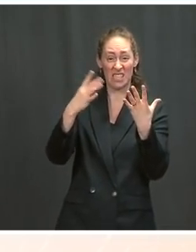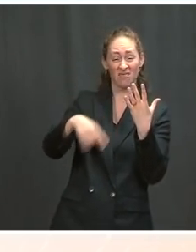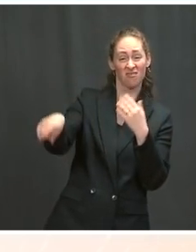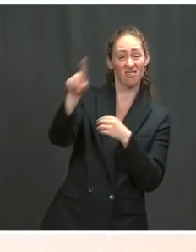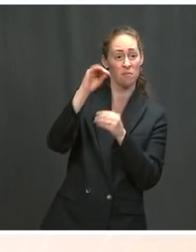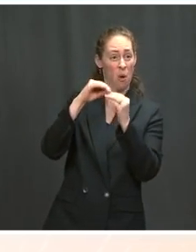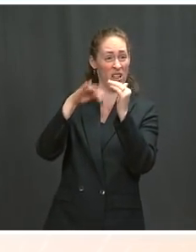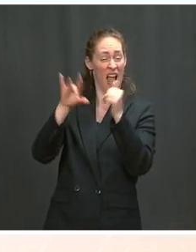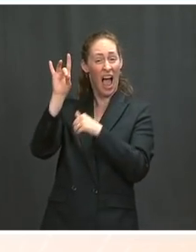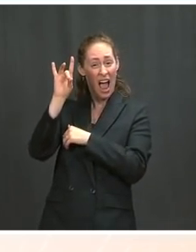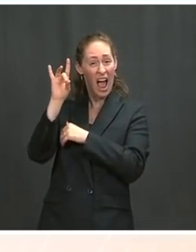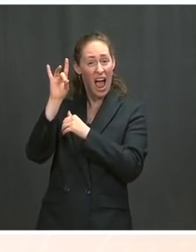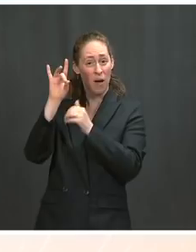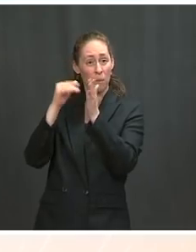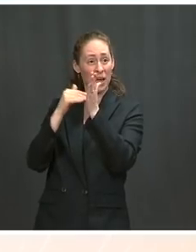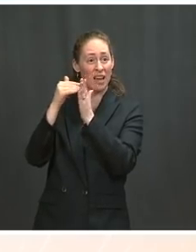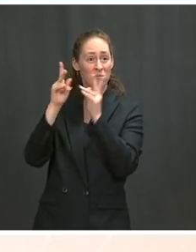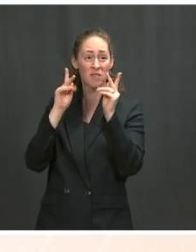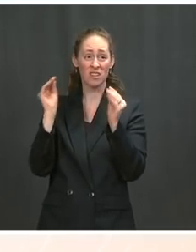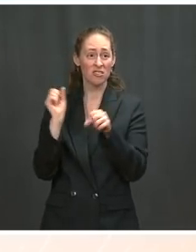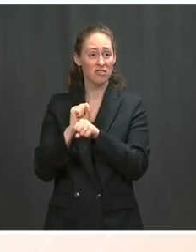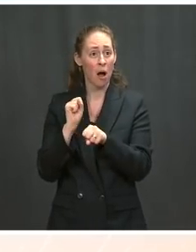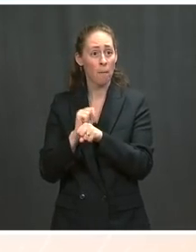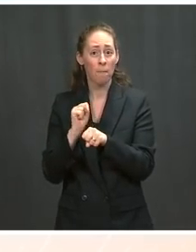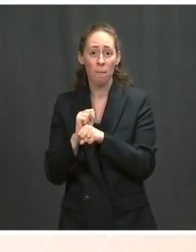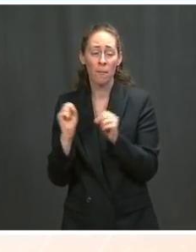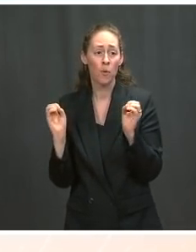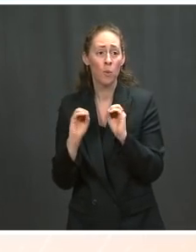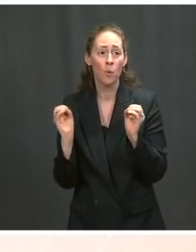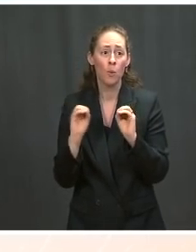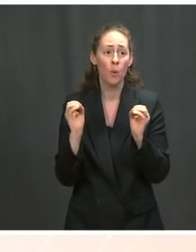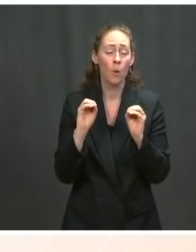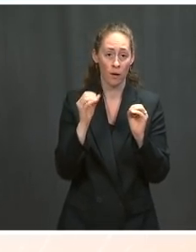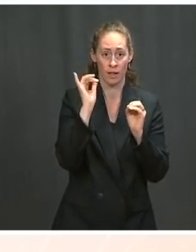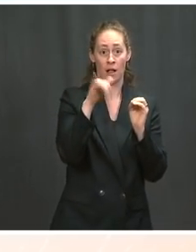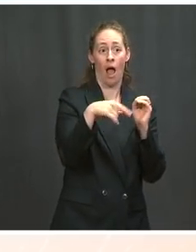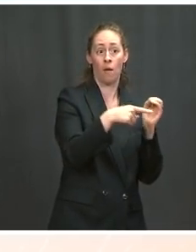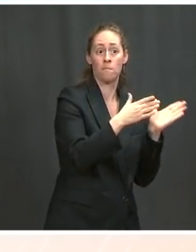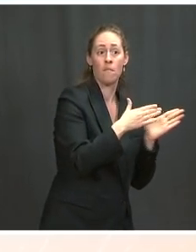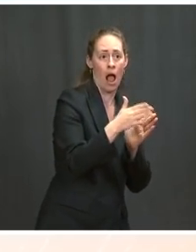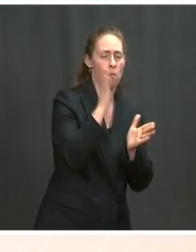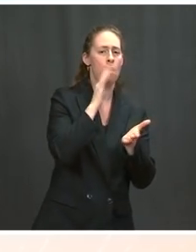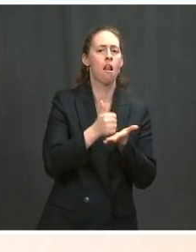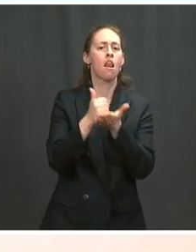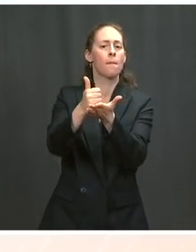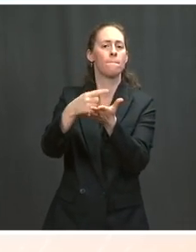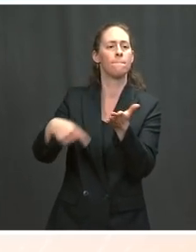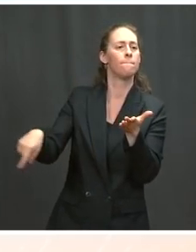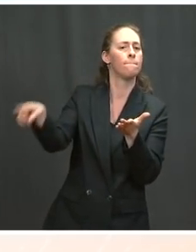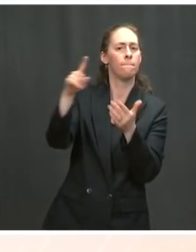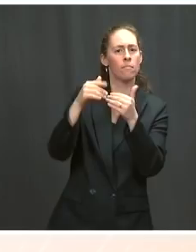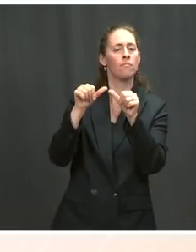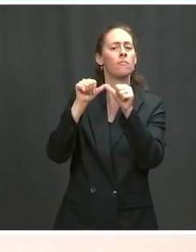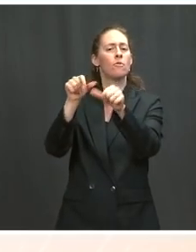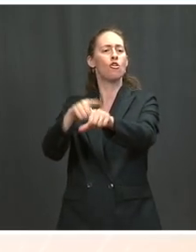that have a long-term impact, that will increase our com- competitiveness over the long term that will help ensure we can compete with China.